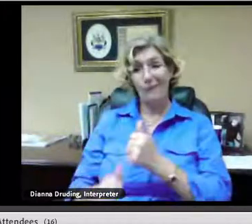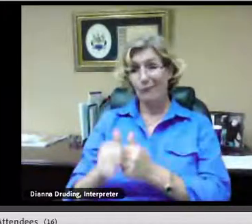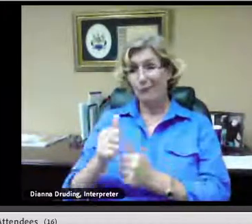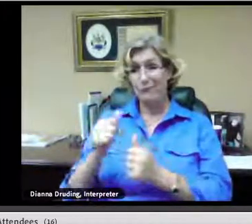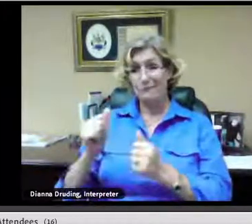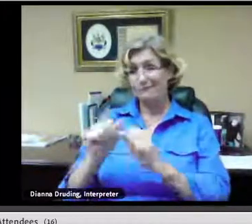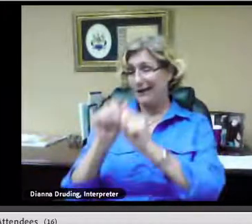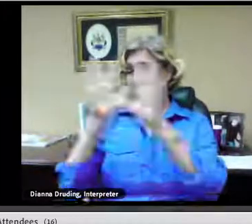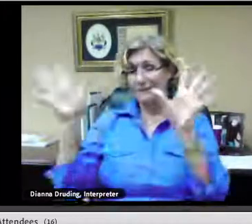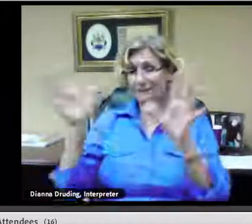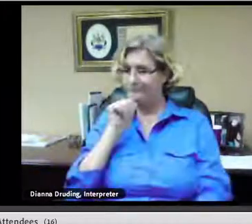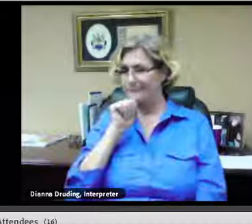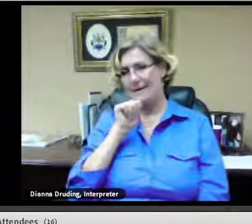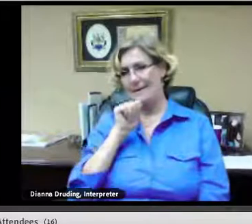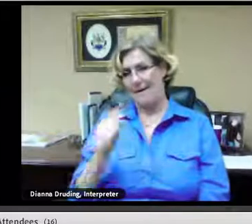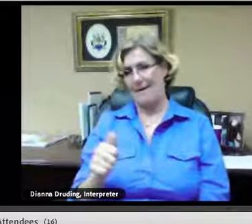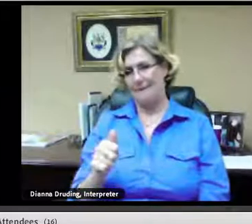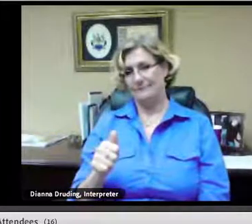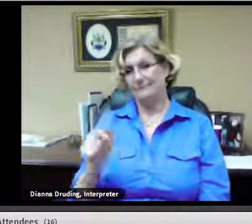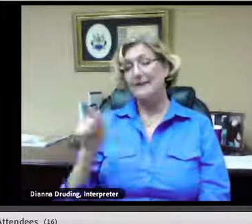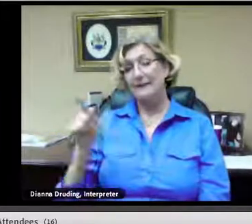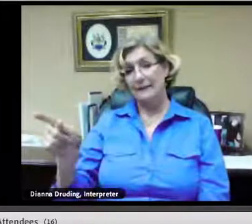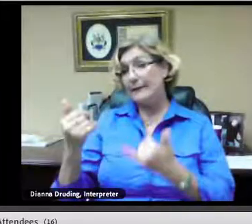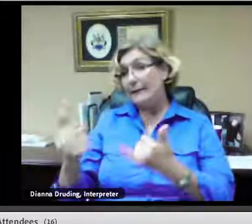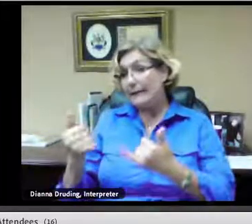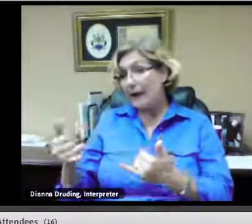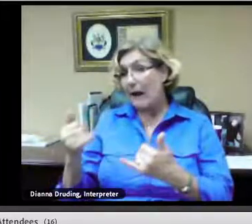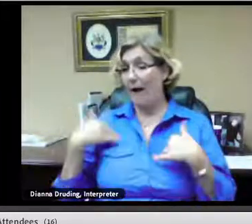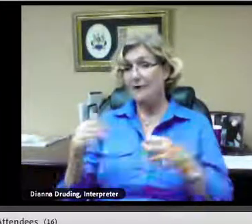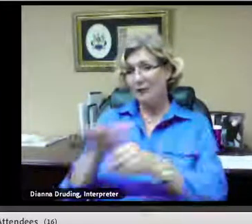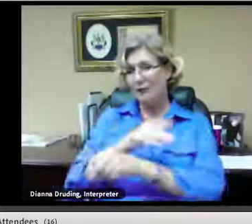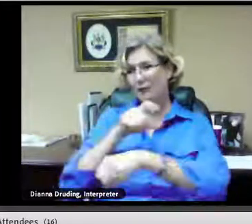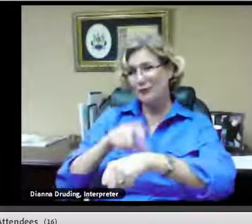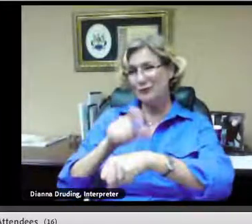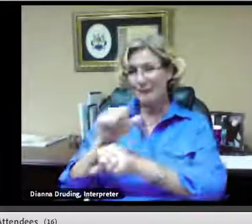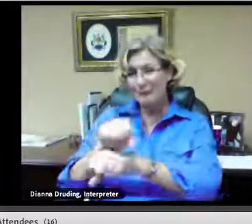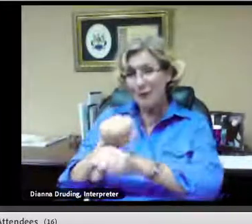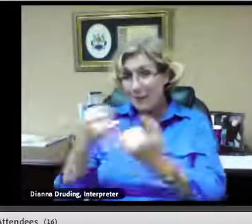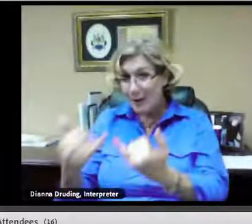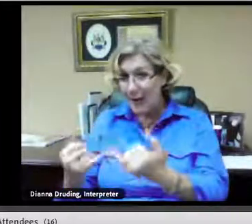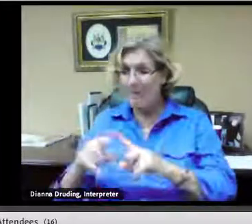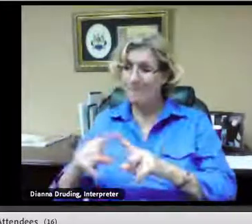He does have a full-time job currently, but he is providing technological assistance